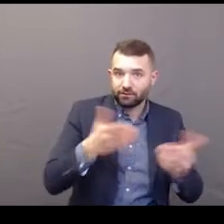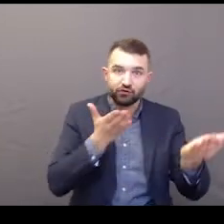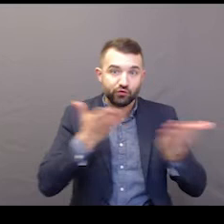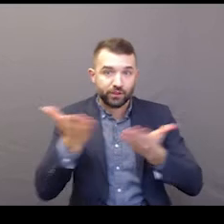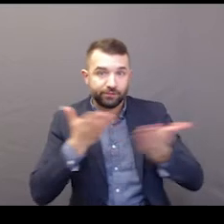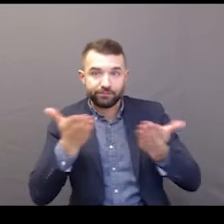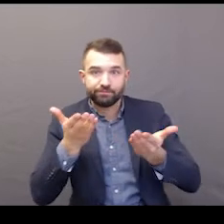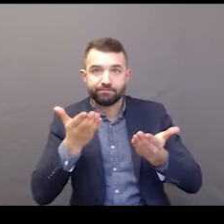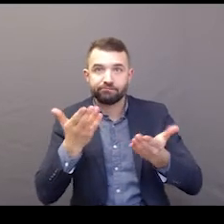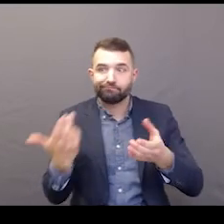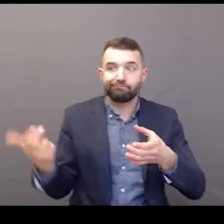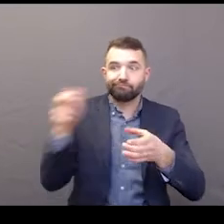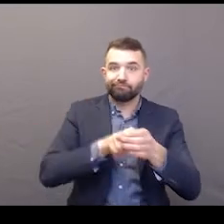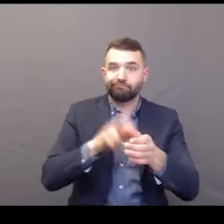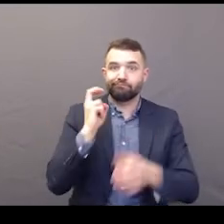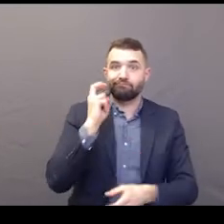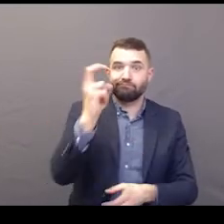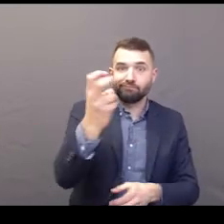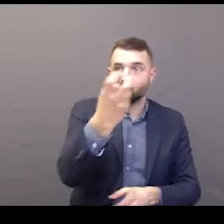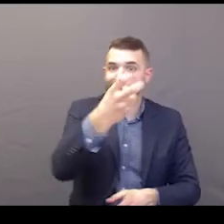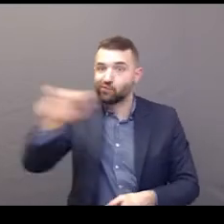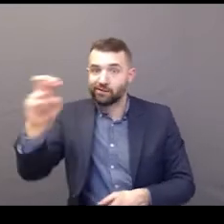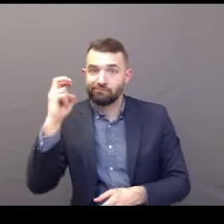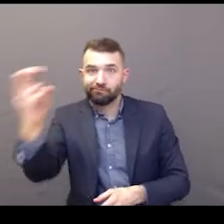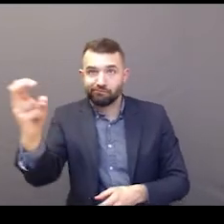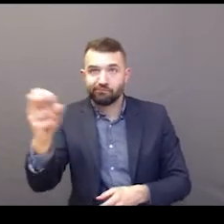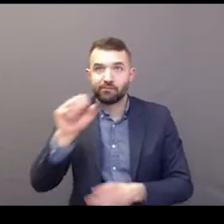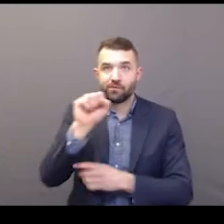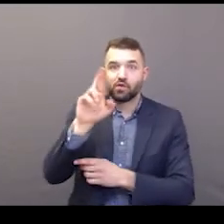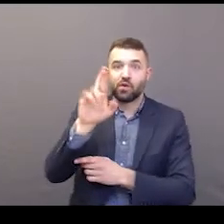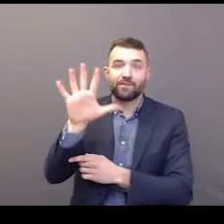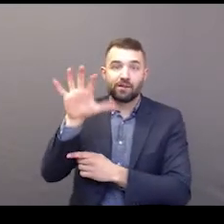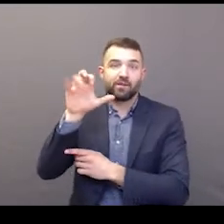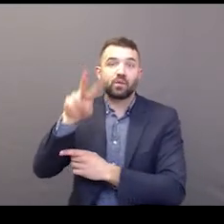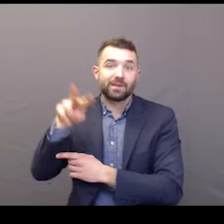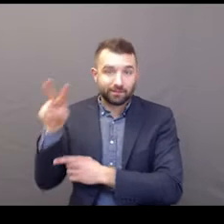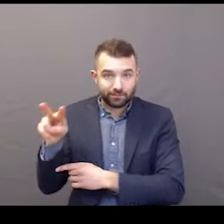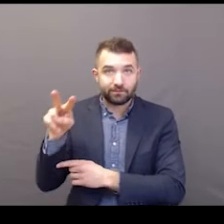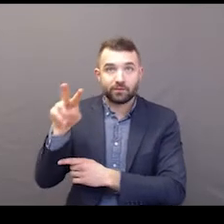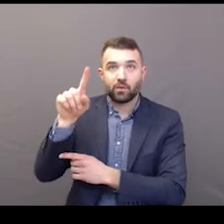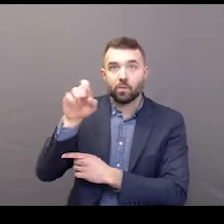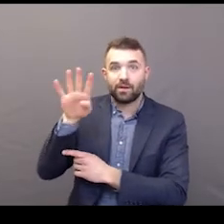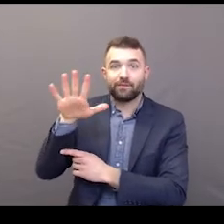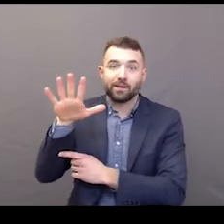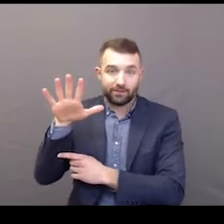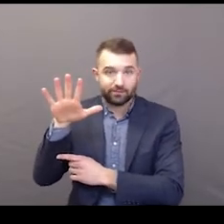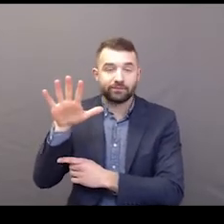the SR 522/NE 145th Stride S3 Line, I-405 North Stride S2 Line,